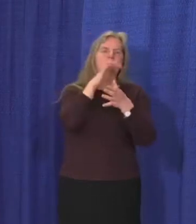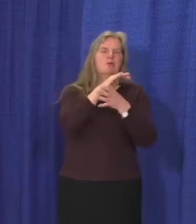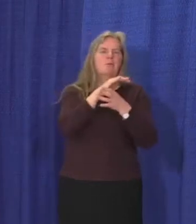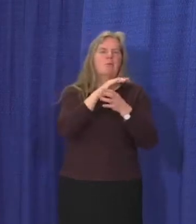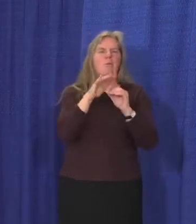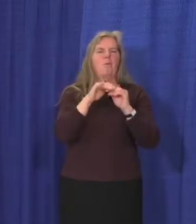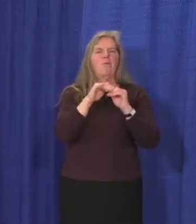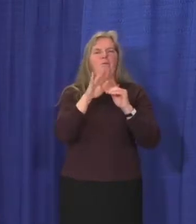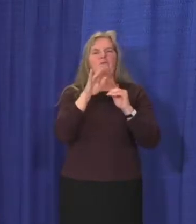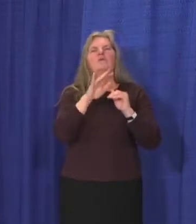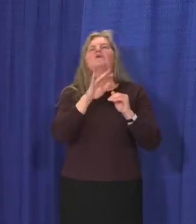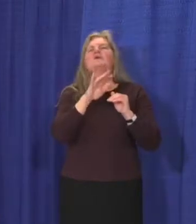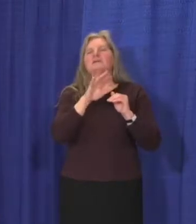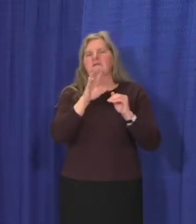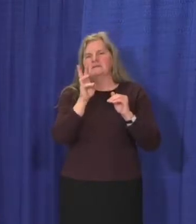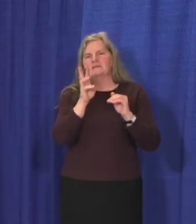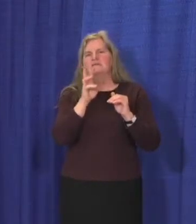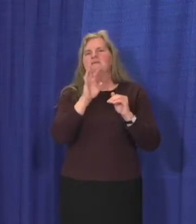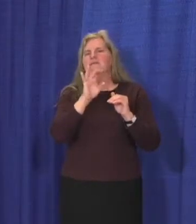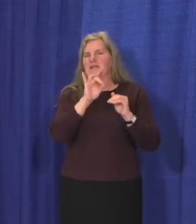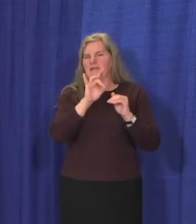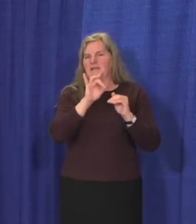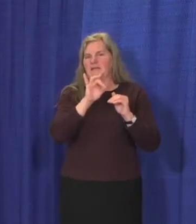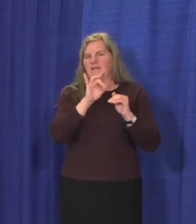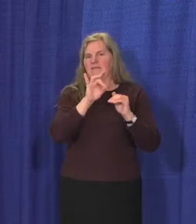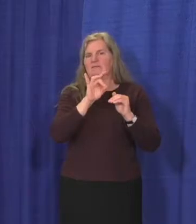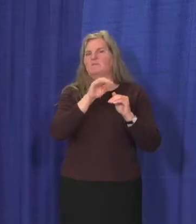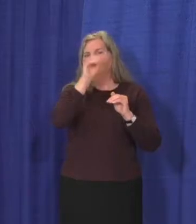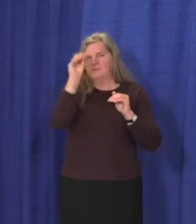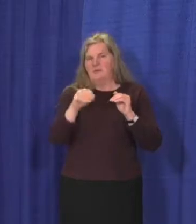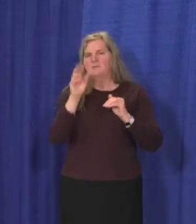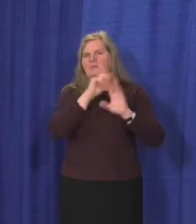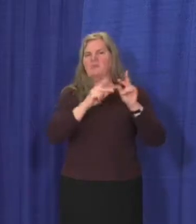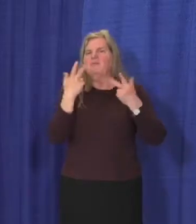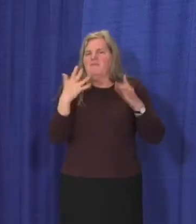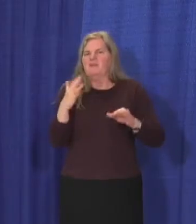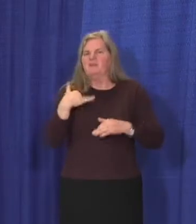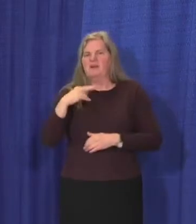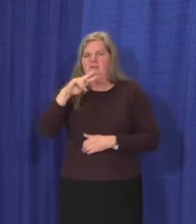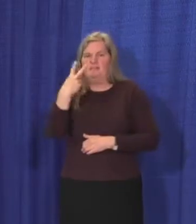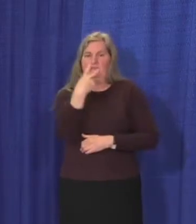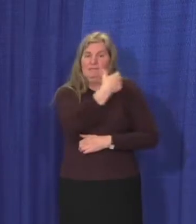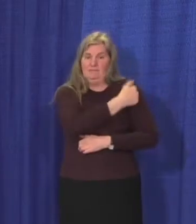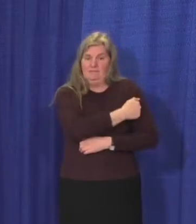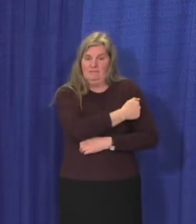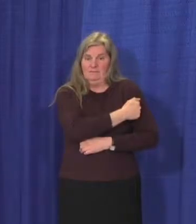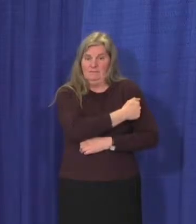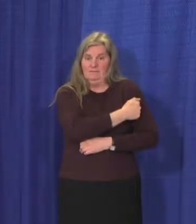rollout. Over 67 percent have received their second shot already and we